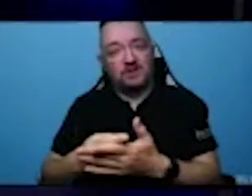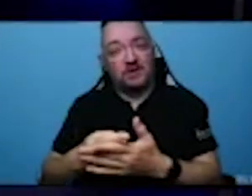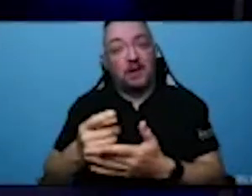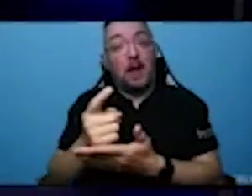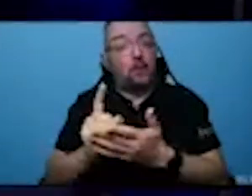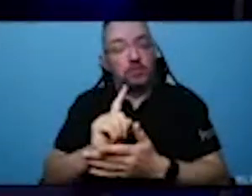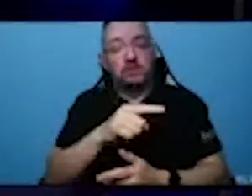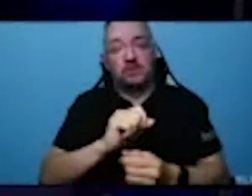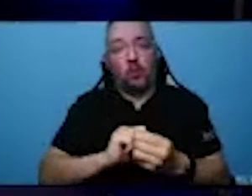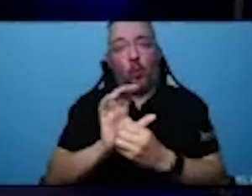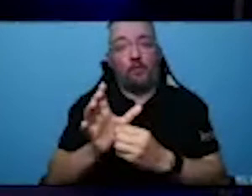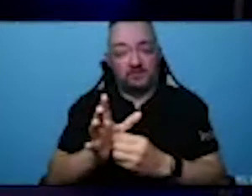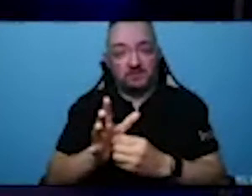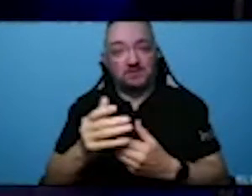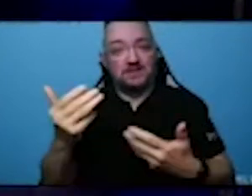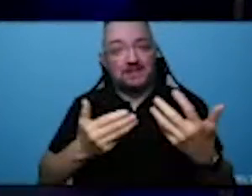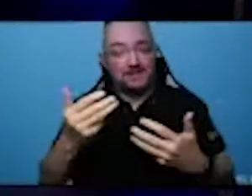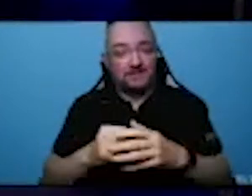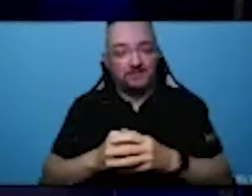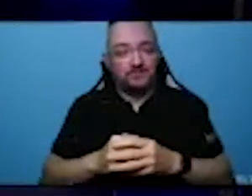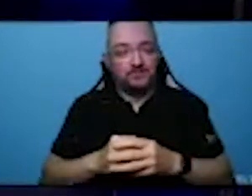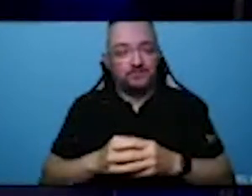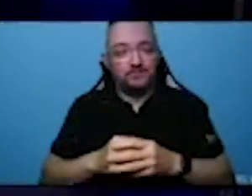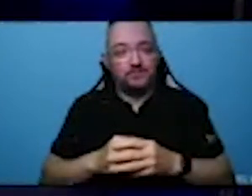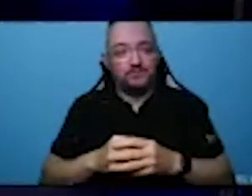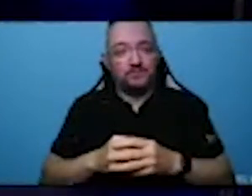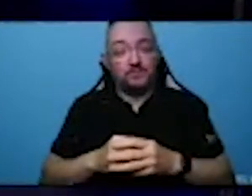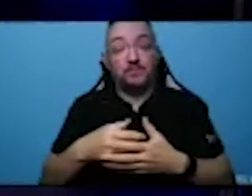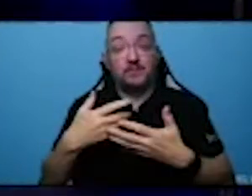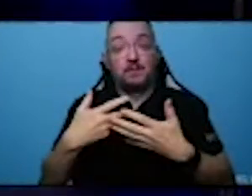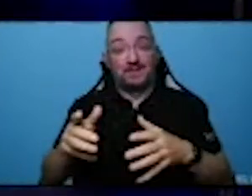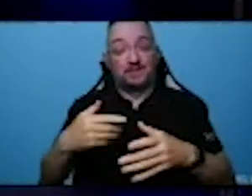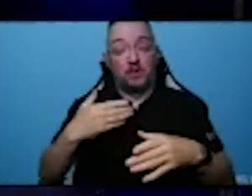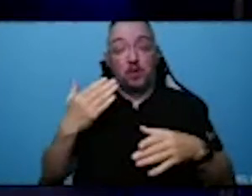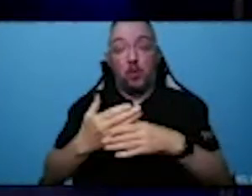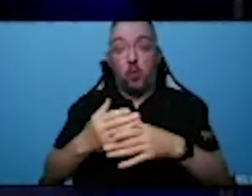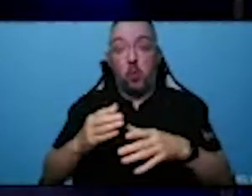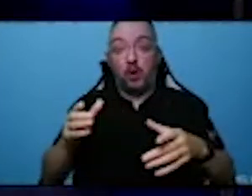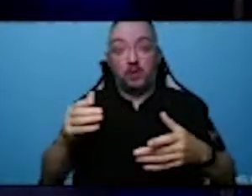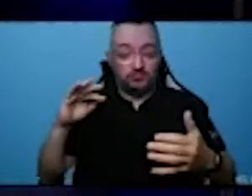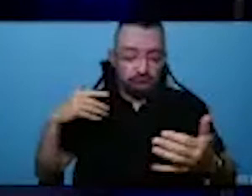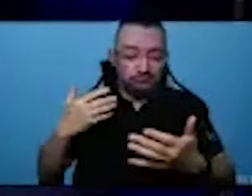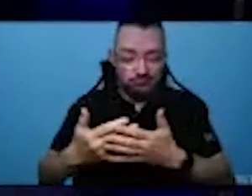And what emerged very clearly from the work that we did were really three or four specific themes.